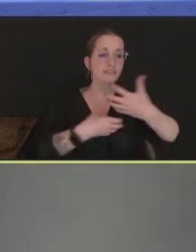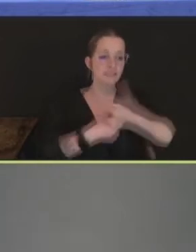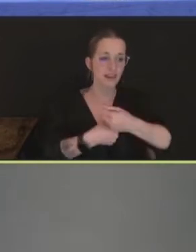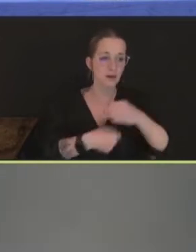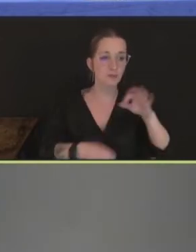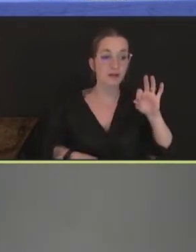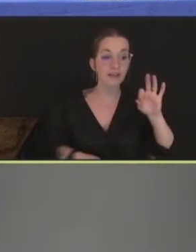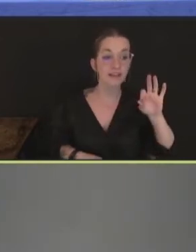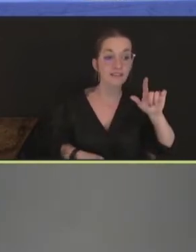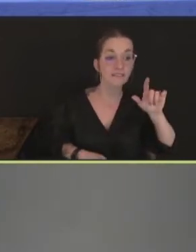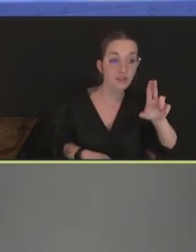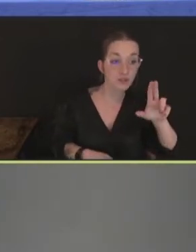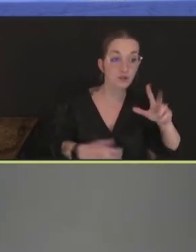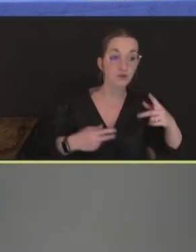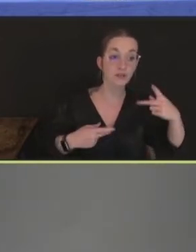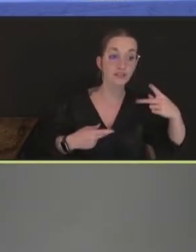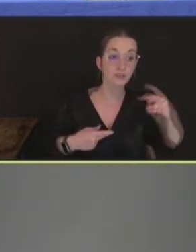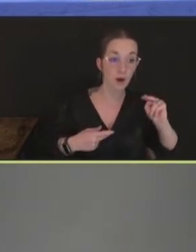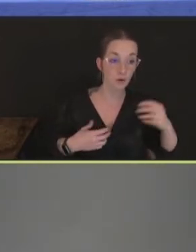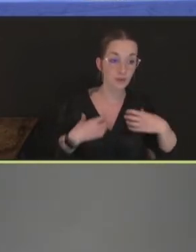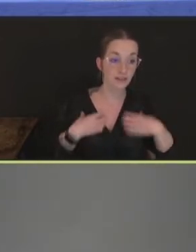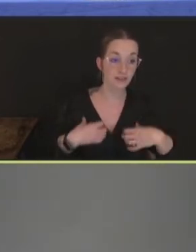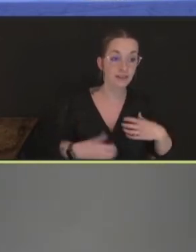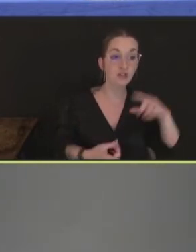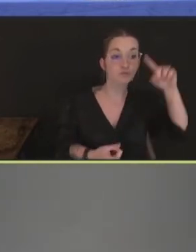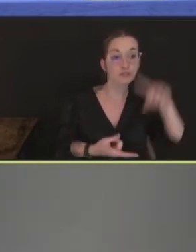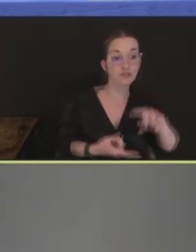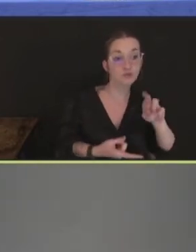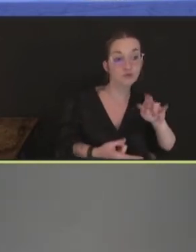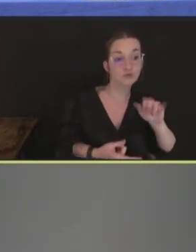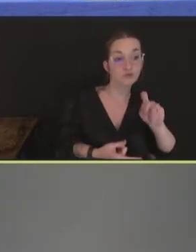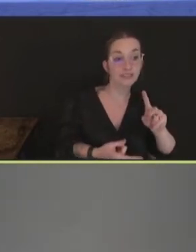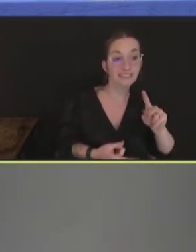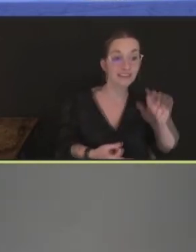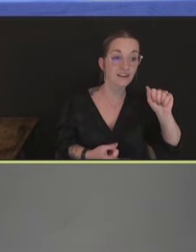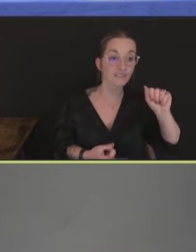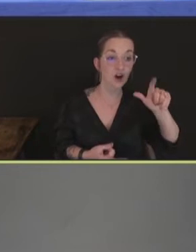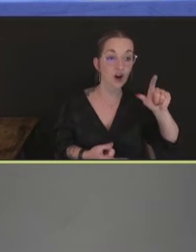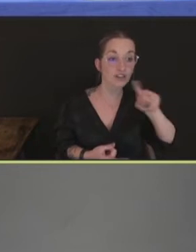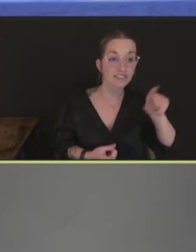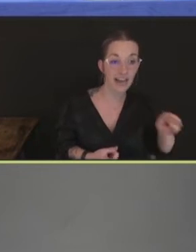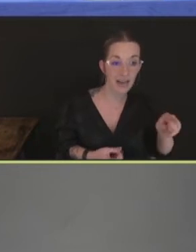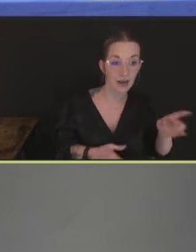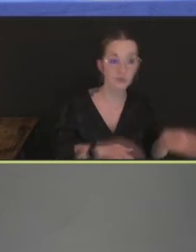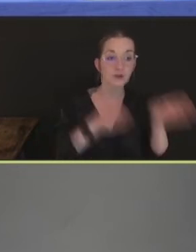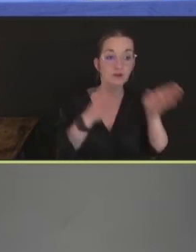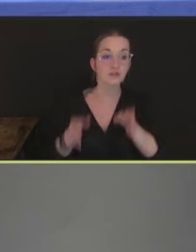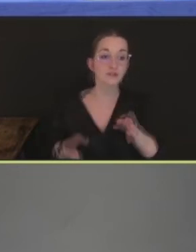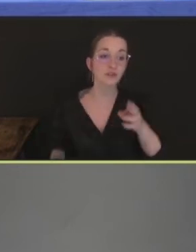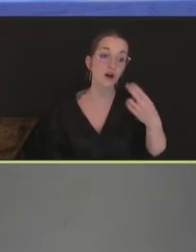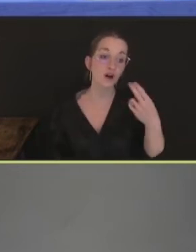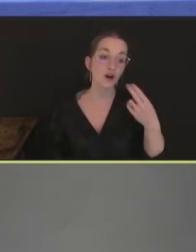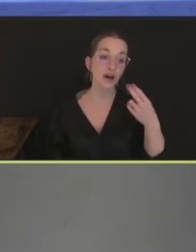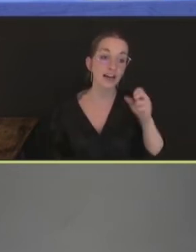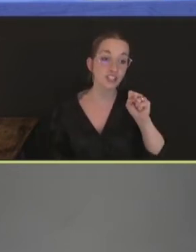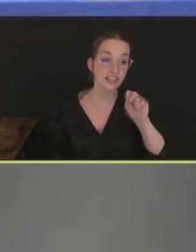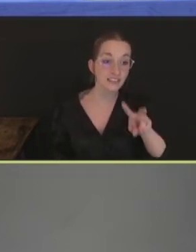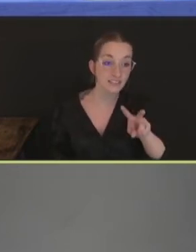herpes simplex type 1 and herpes type 2. I mean, herpes zoster may interact to trigger or trigger Alzheimer's.